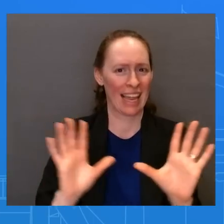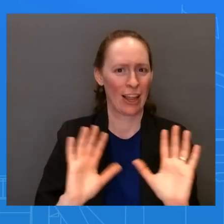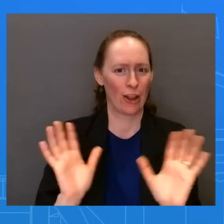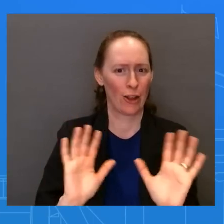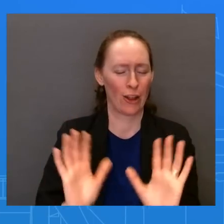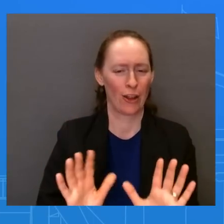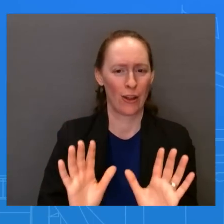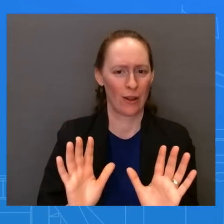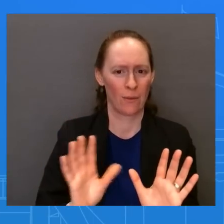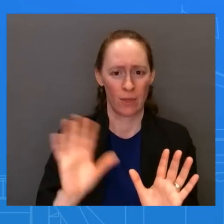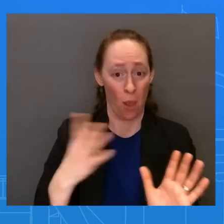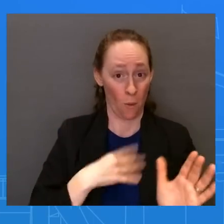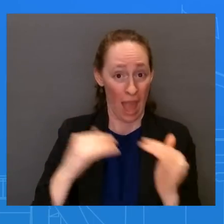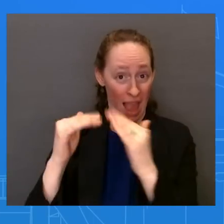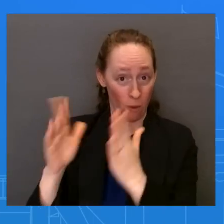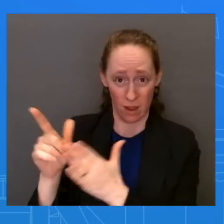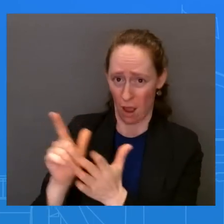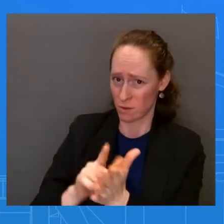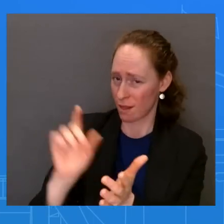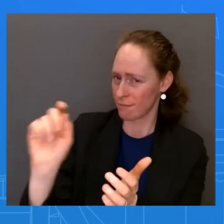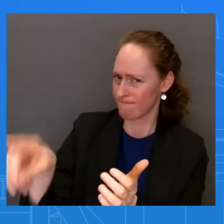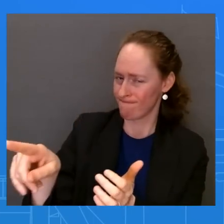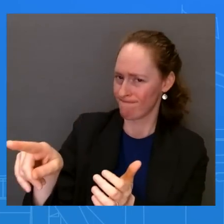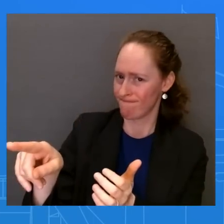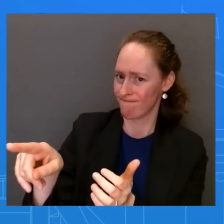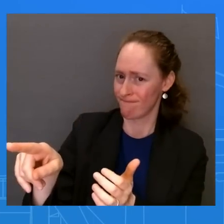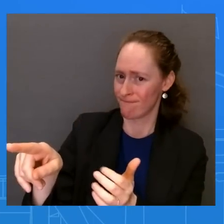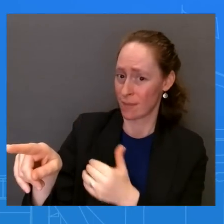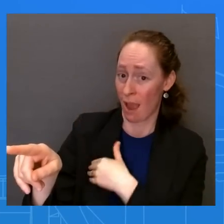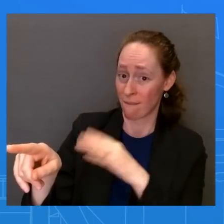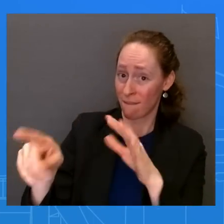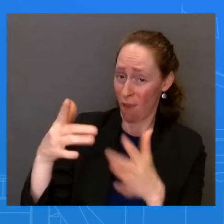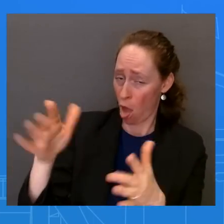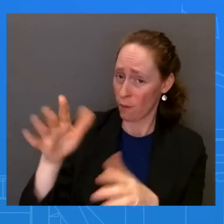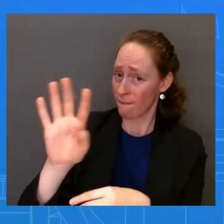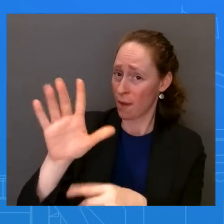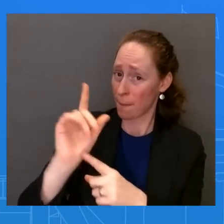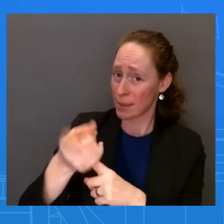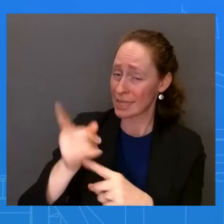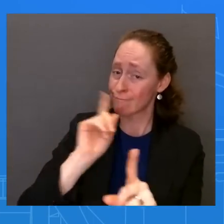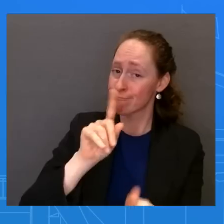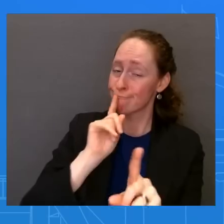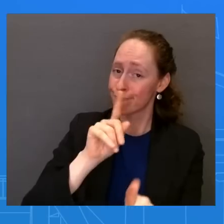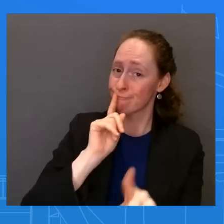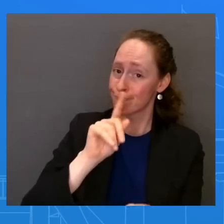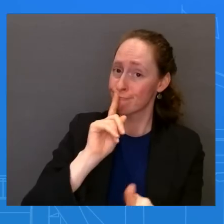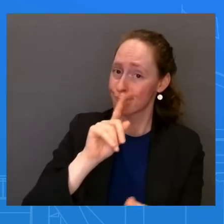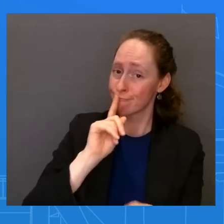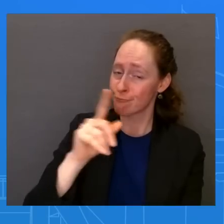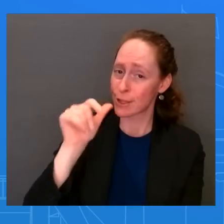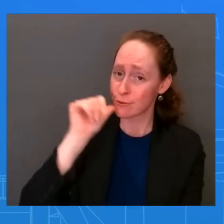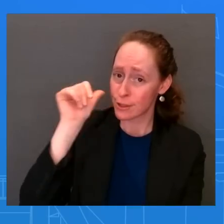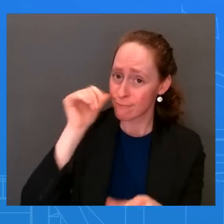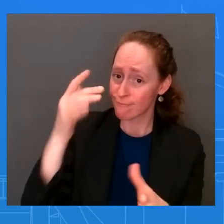They did a call for 45 minutes yesterday, speaking to many of you. I believe there were more than 200 people on that call.